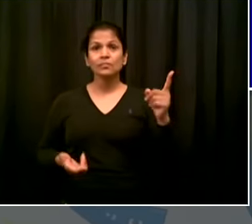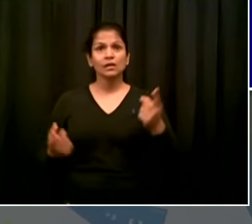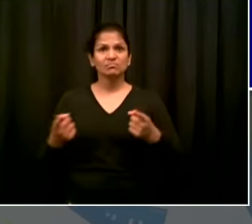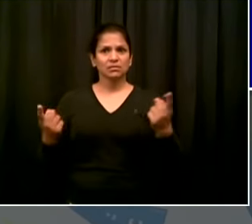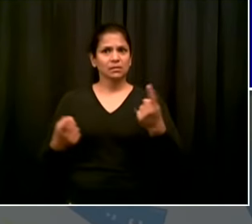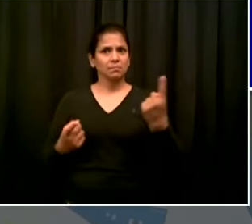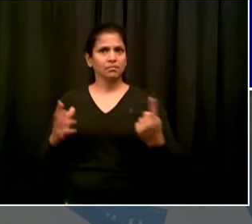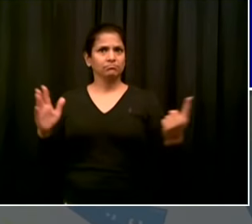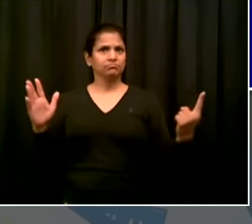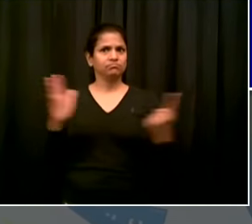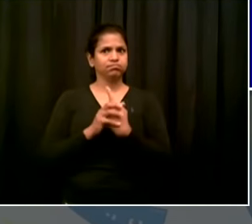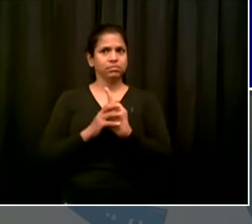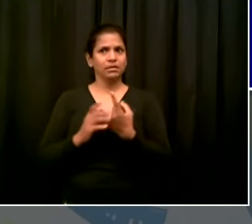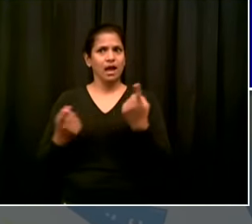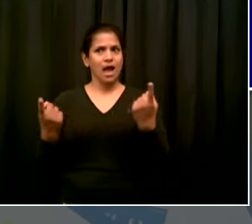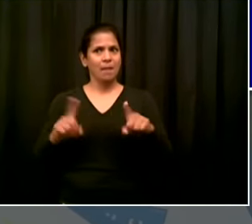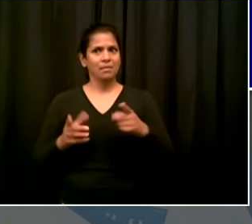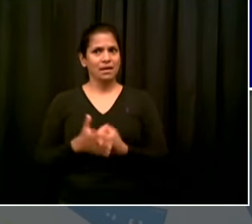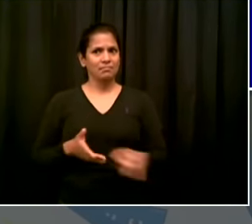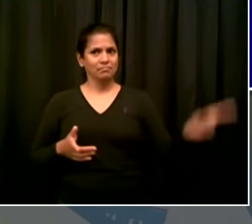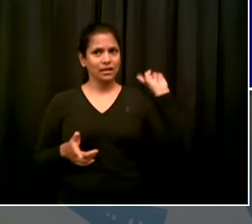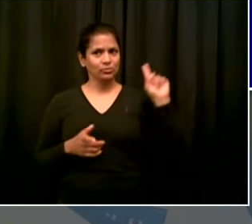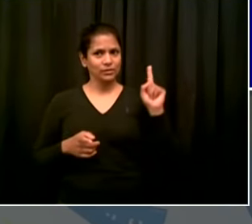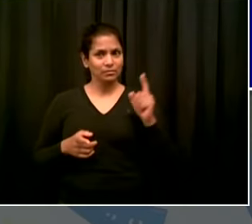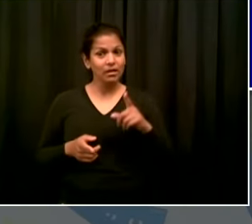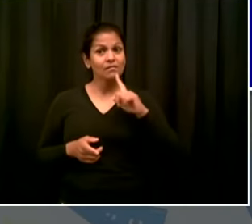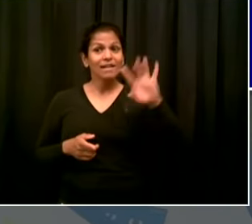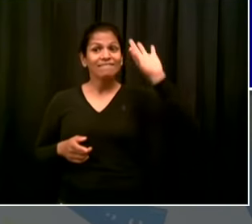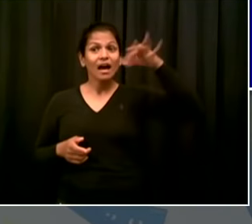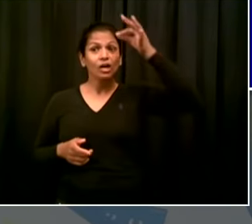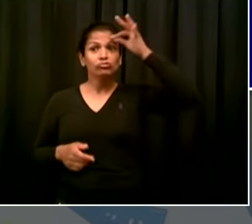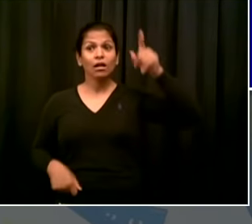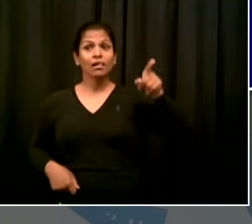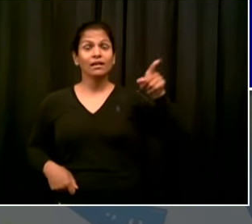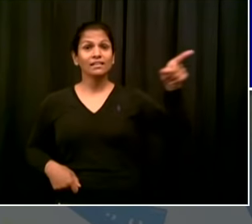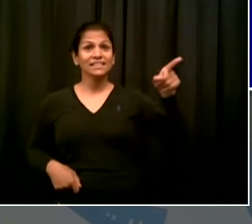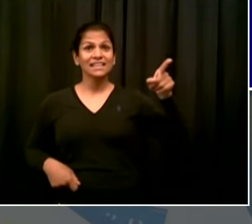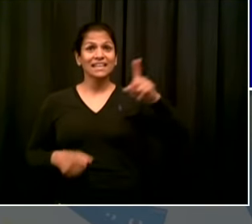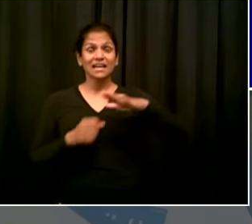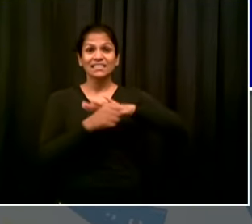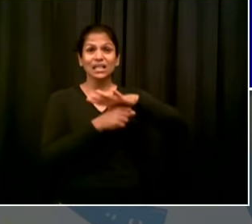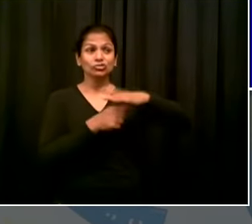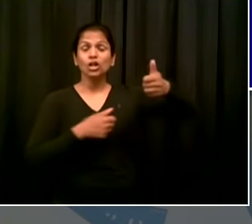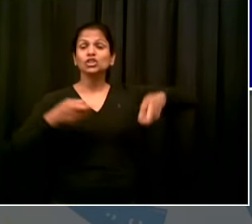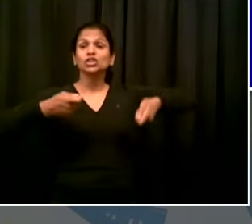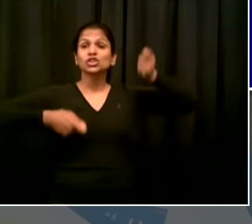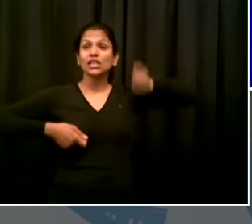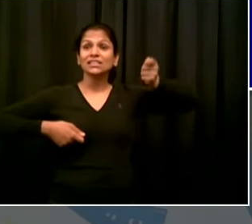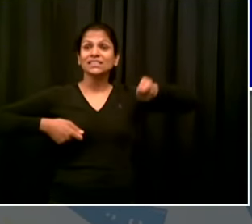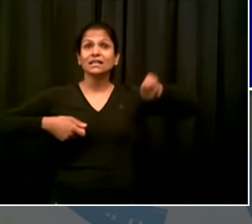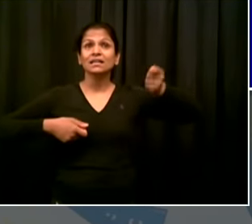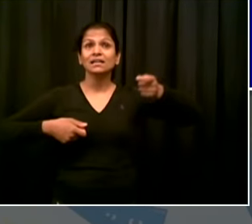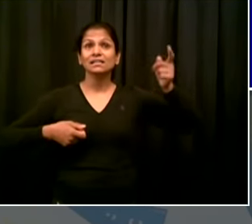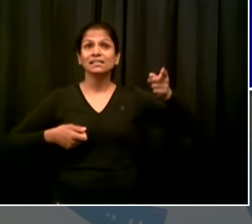ETH MORE TH E BEST OF THE THERE IS PLENTY VAAILABLE FOR NEW YORKERS TO TAKE ADVANTAGE